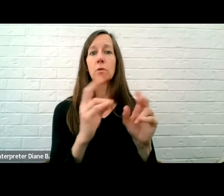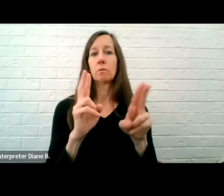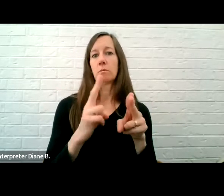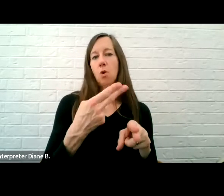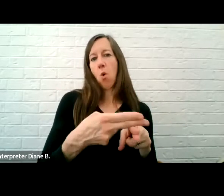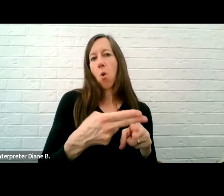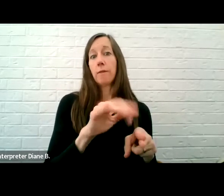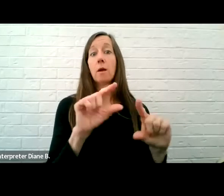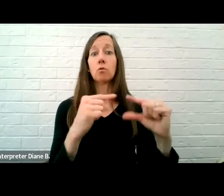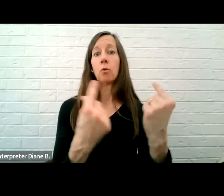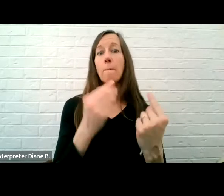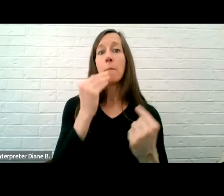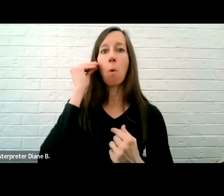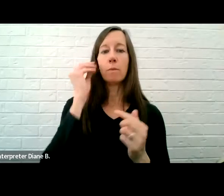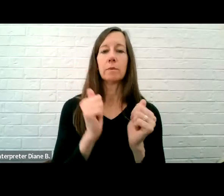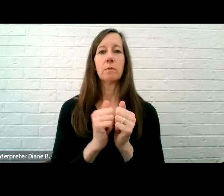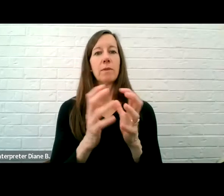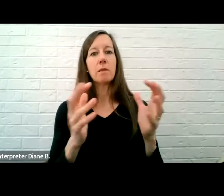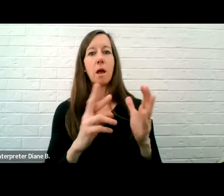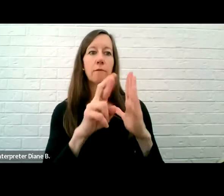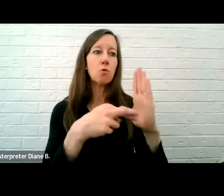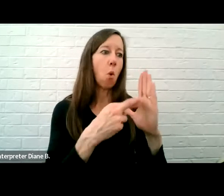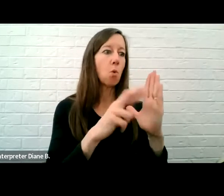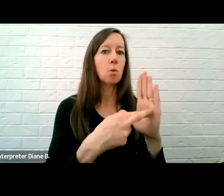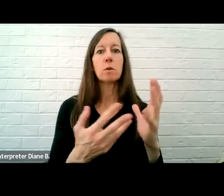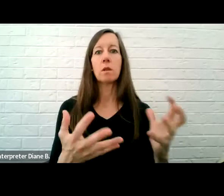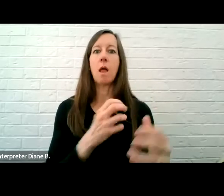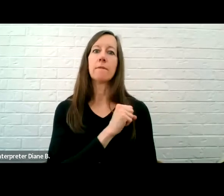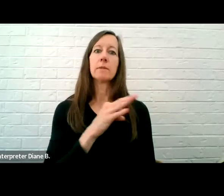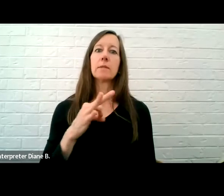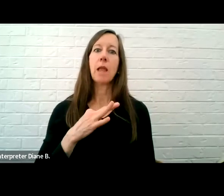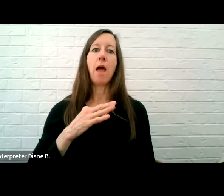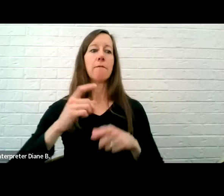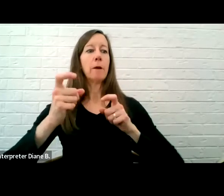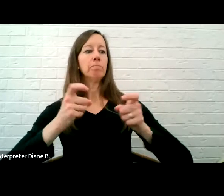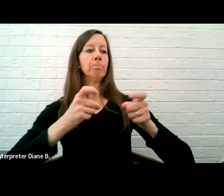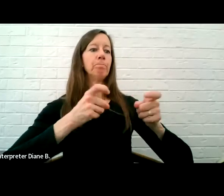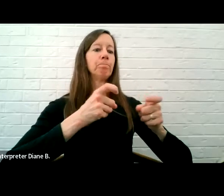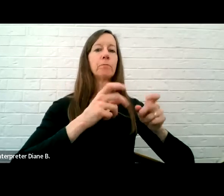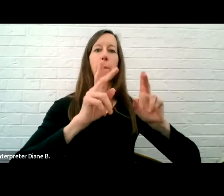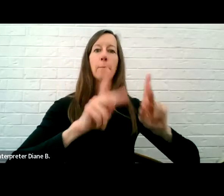who have a lot of control over what happens to them and their the day in and day out activities.